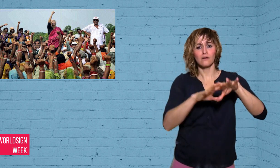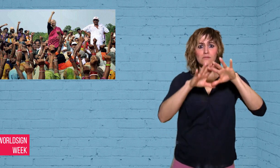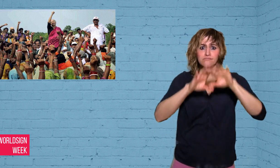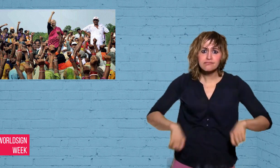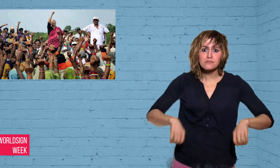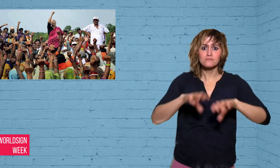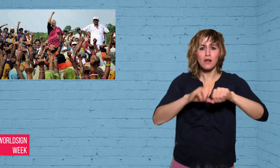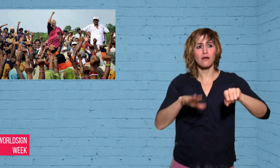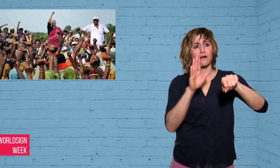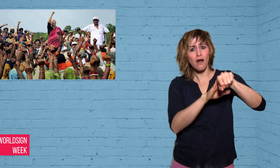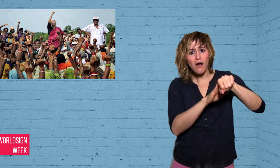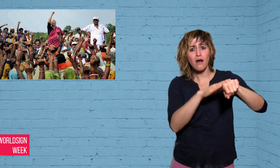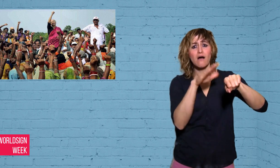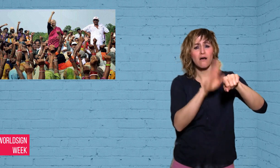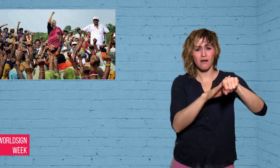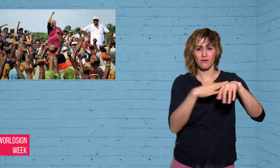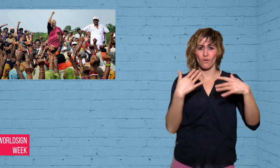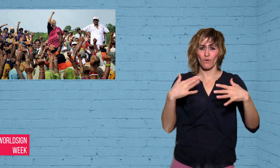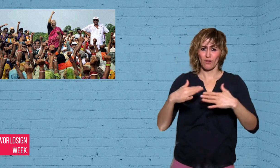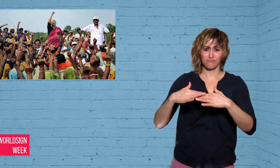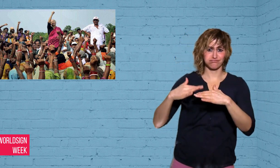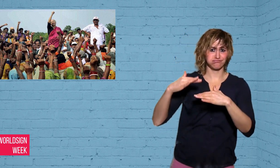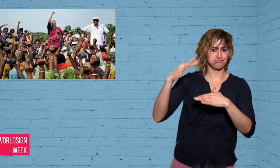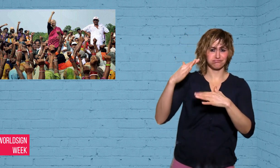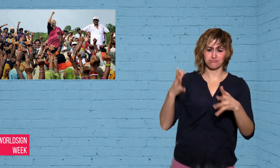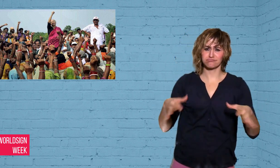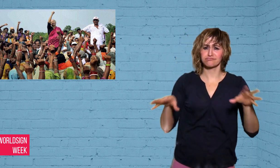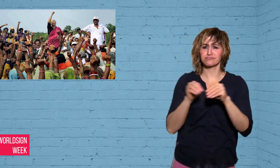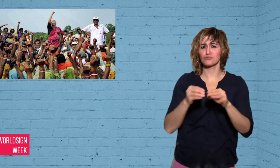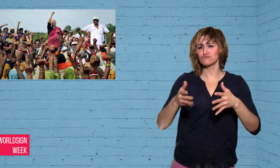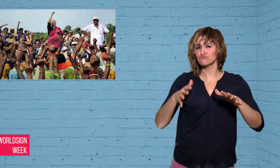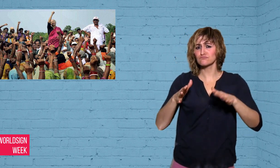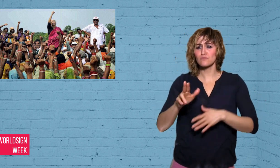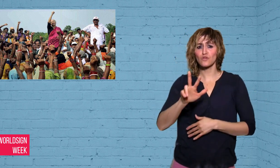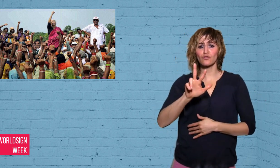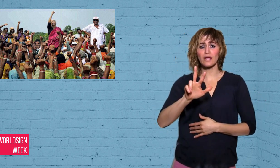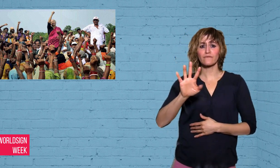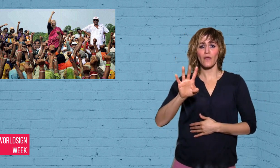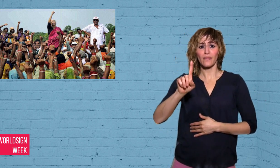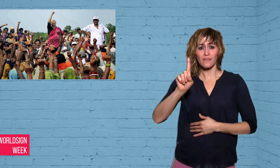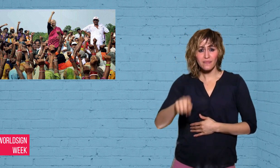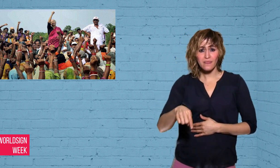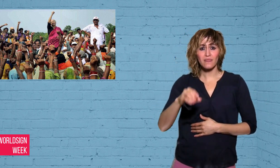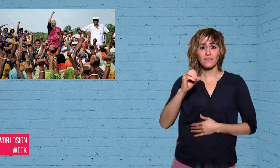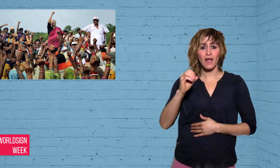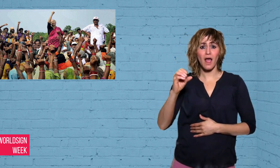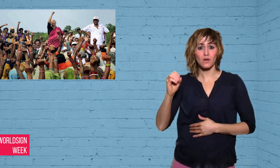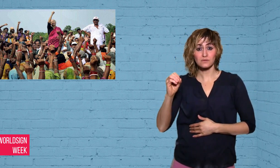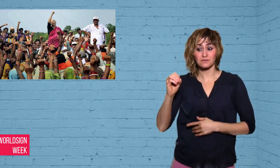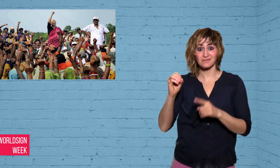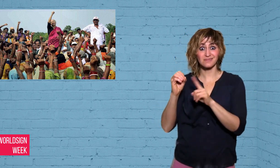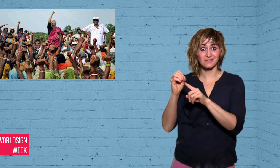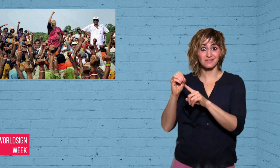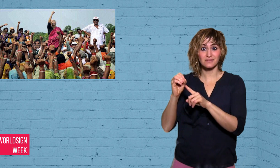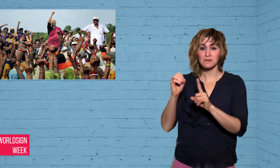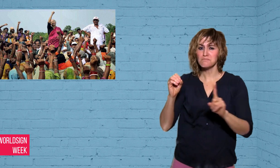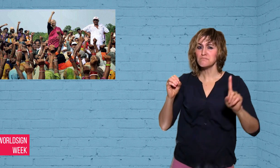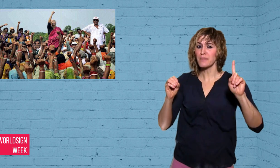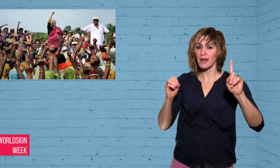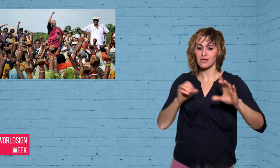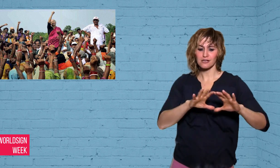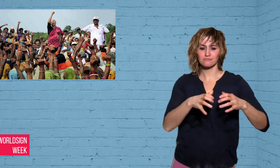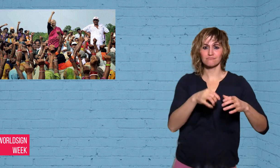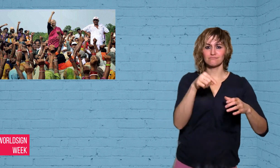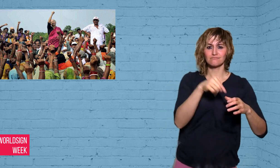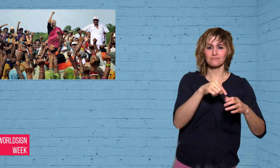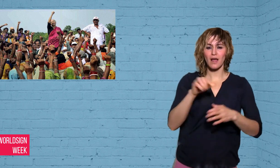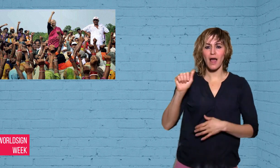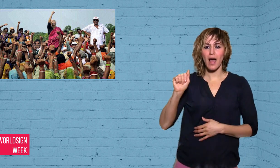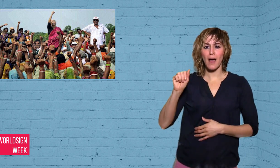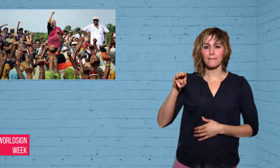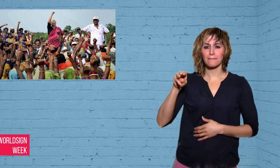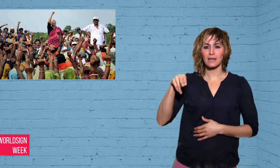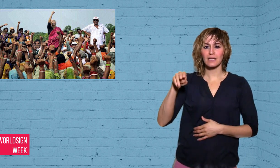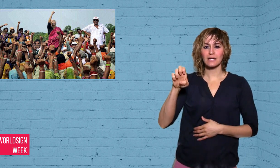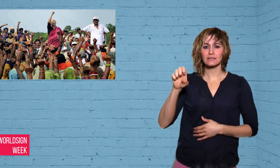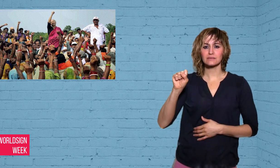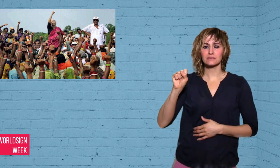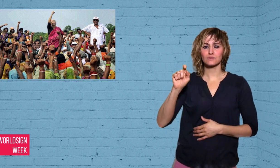reported but Amnesty International reports